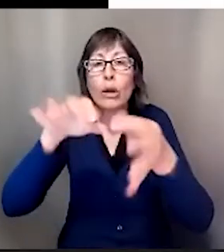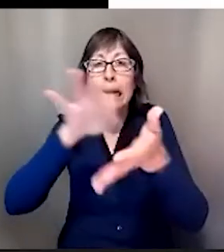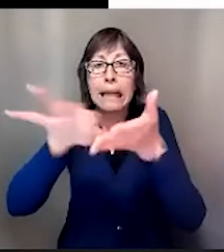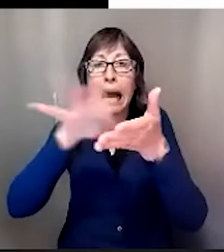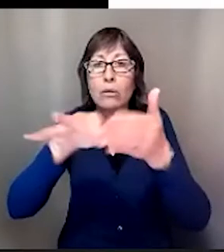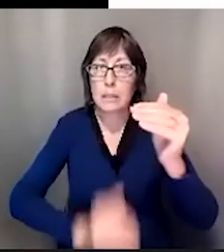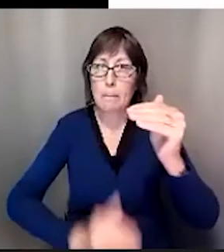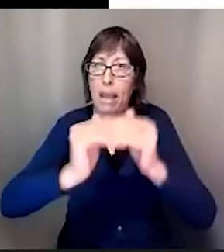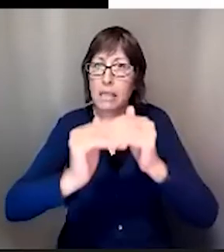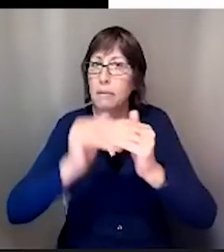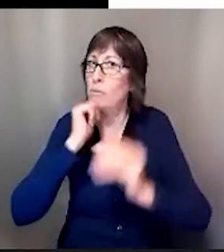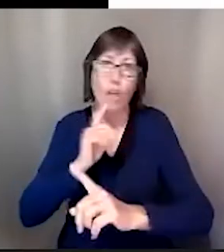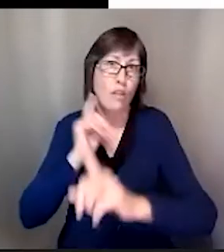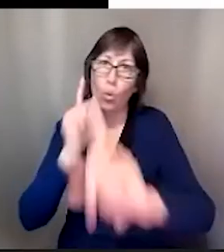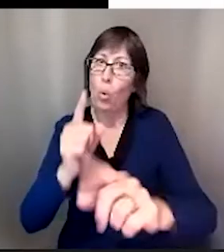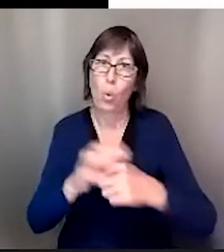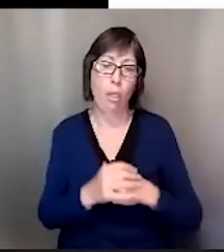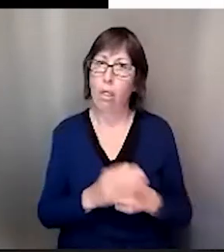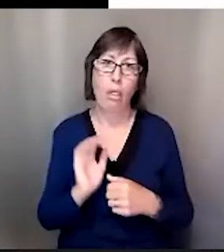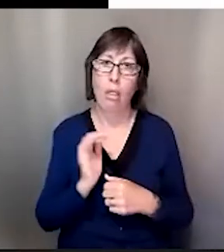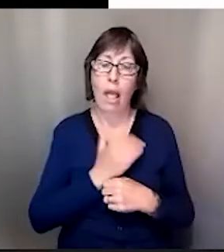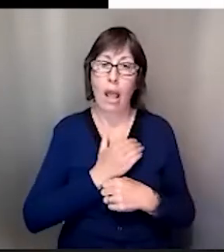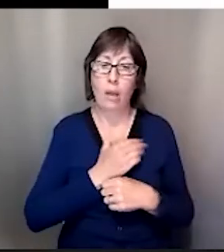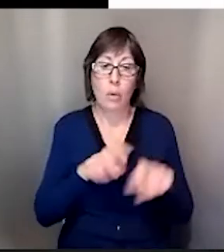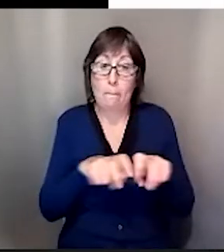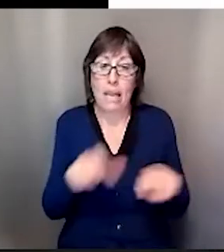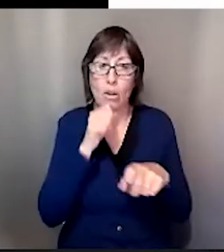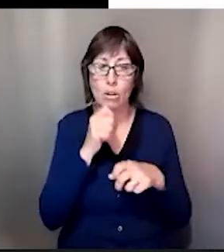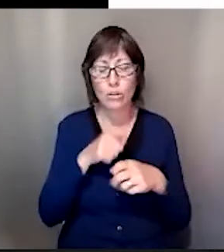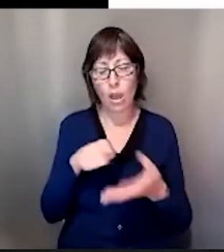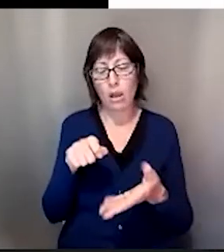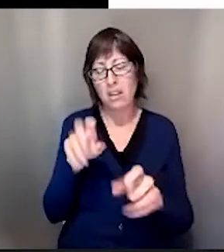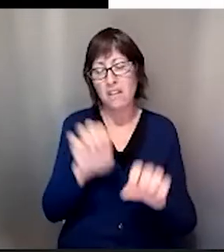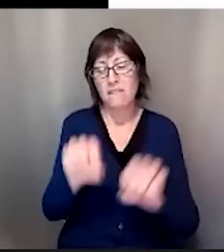Assessors will not be evaluating writing styles, but rather the connection between the content